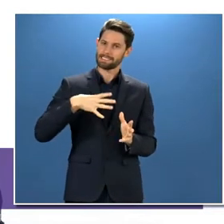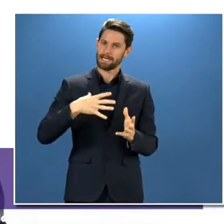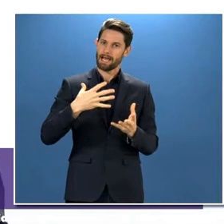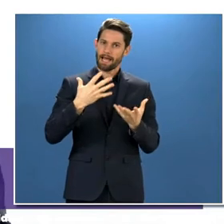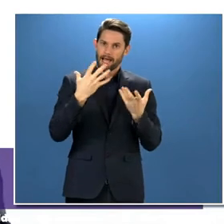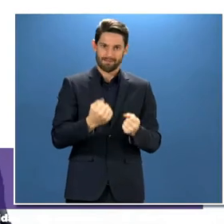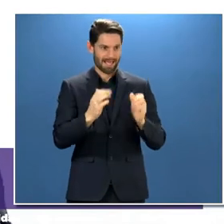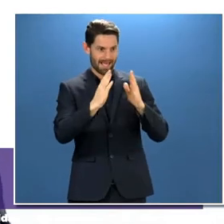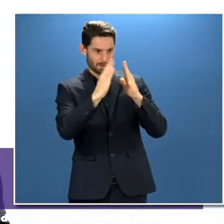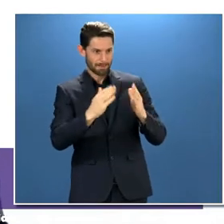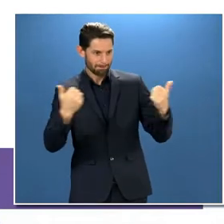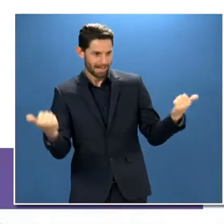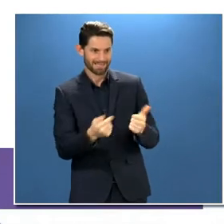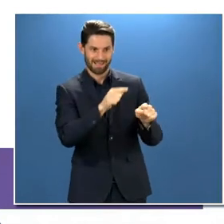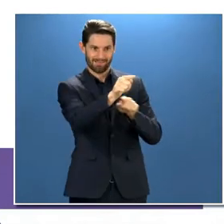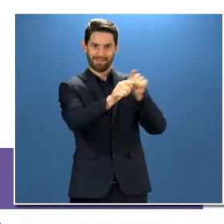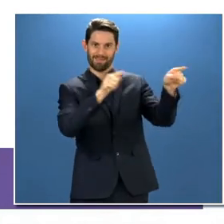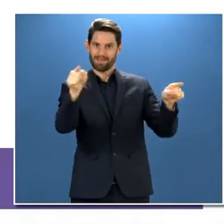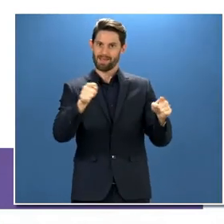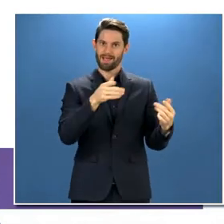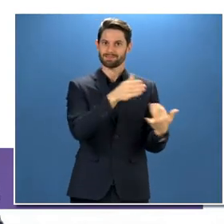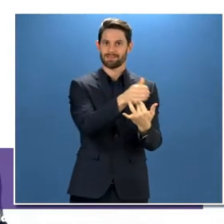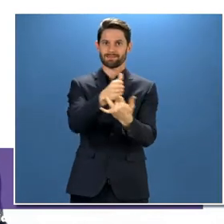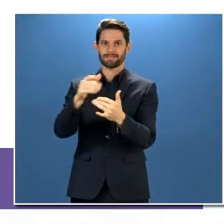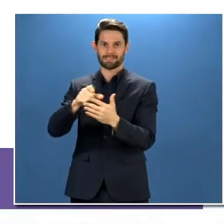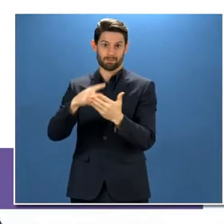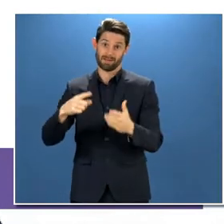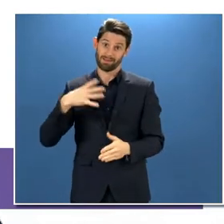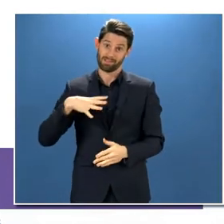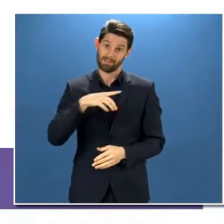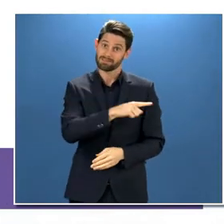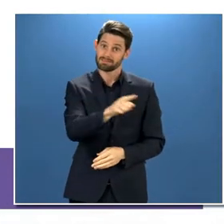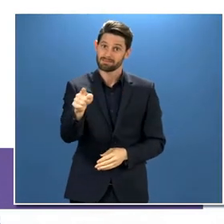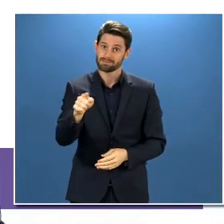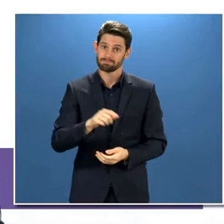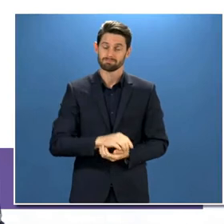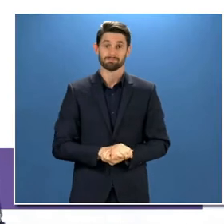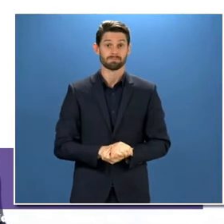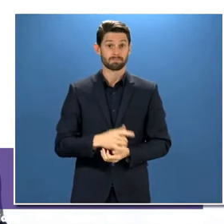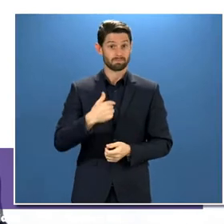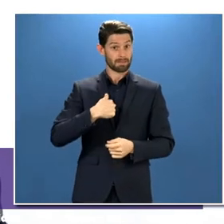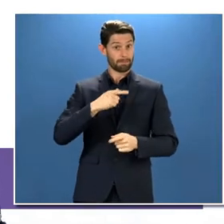Now, one thing I would say even coming into this role the options for housing